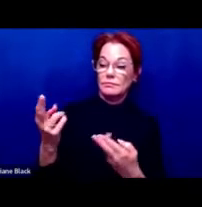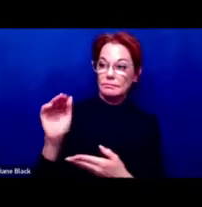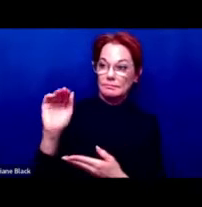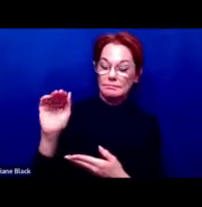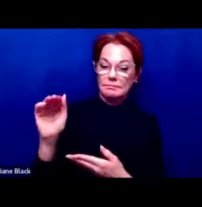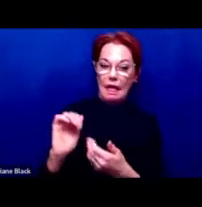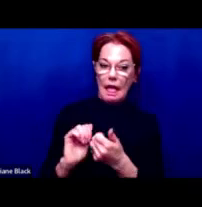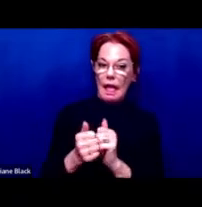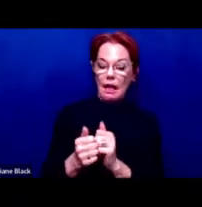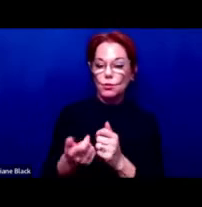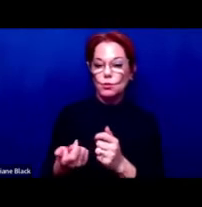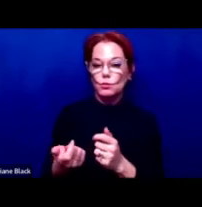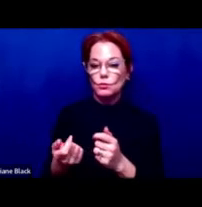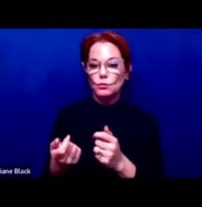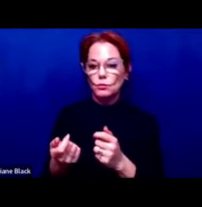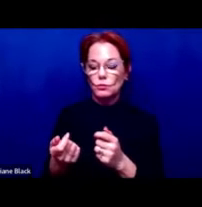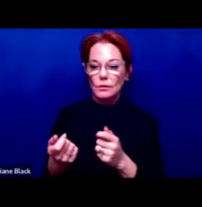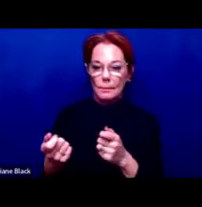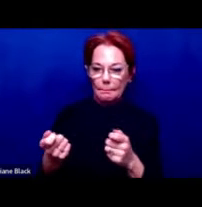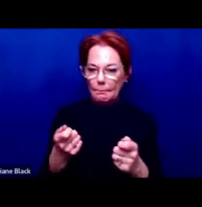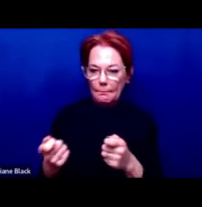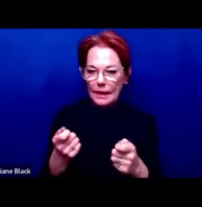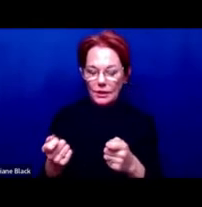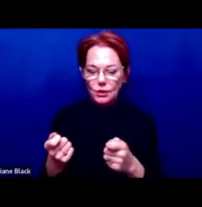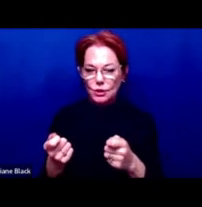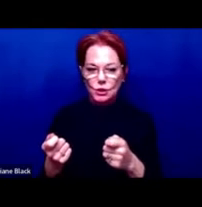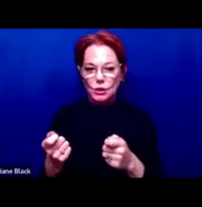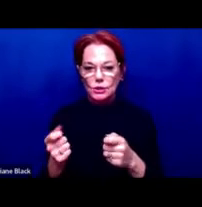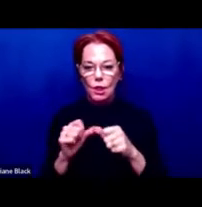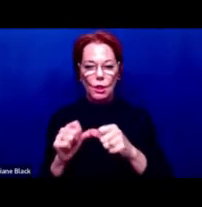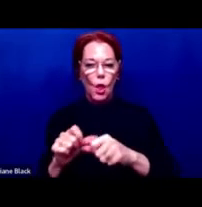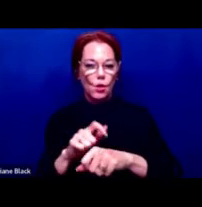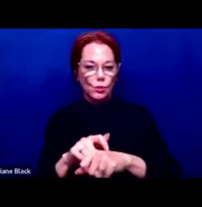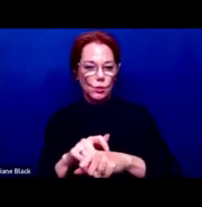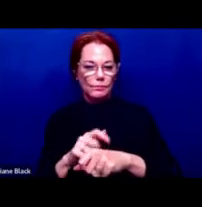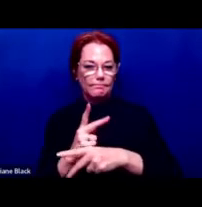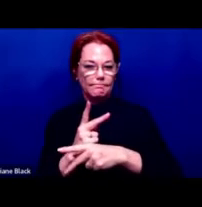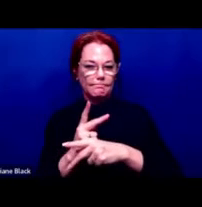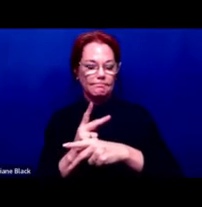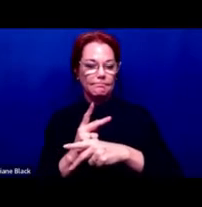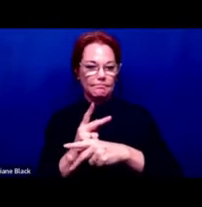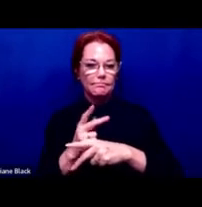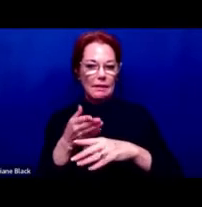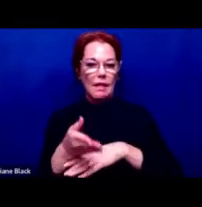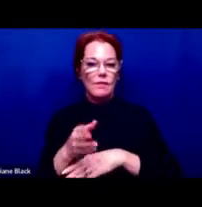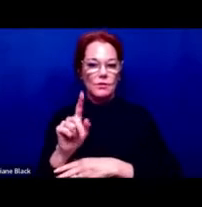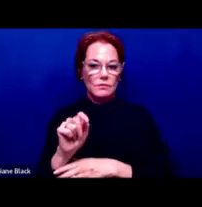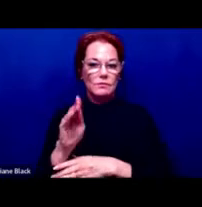manage this kind of thinking of long term management of one's health after traumatic brain injury, some of the things that